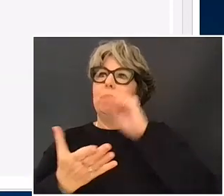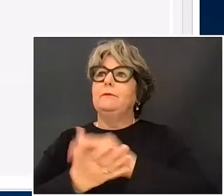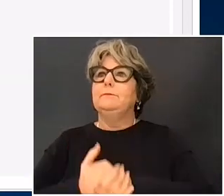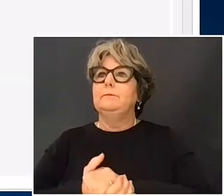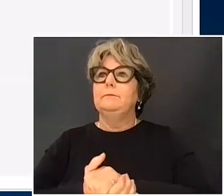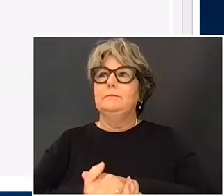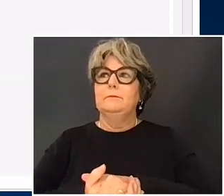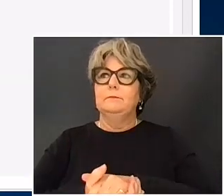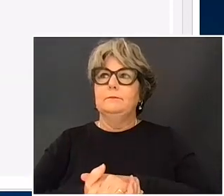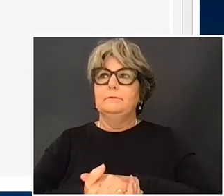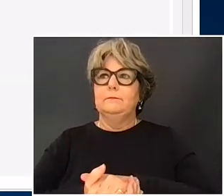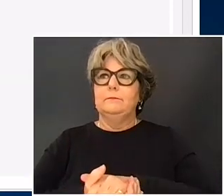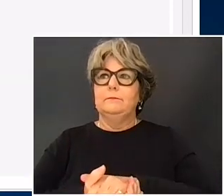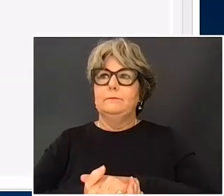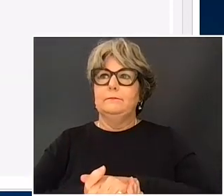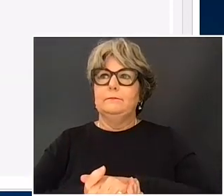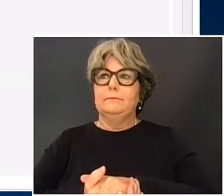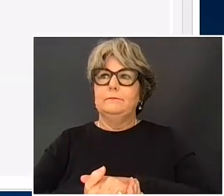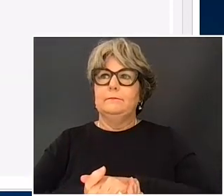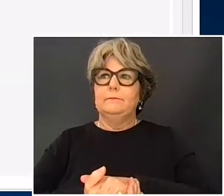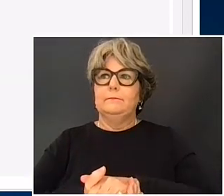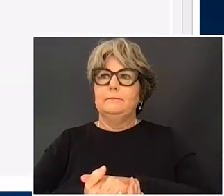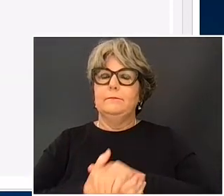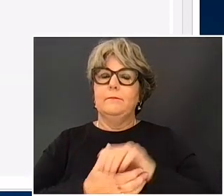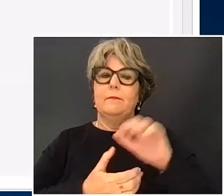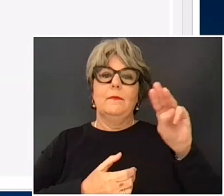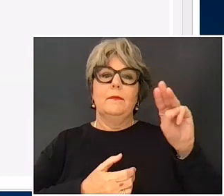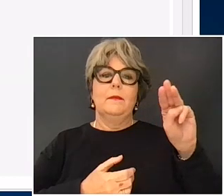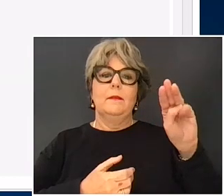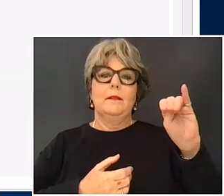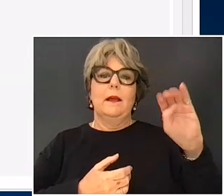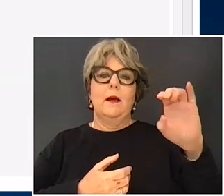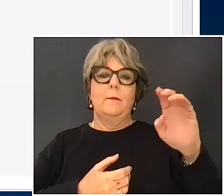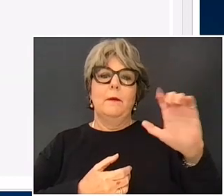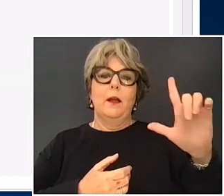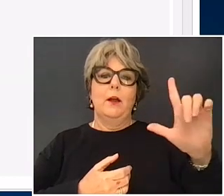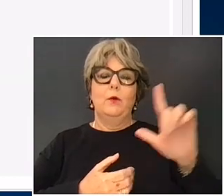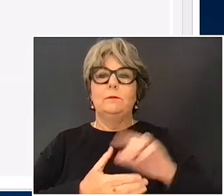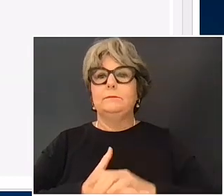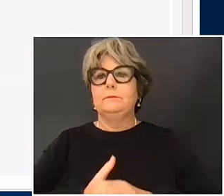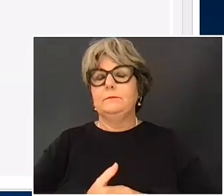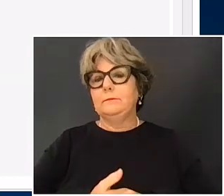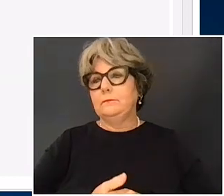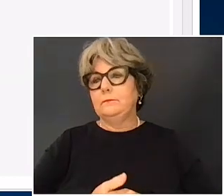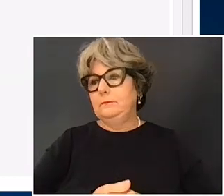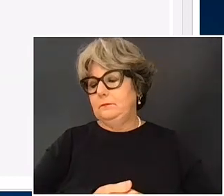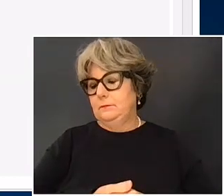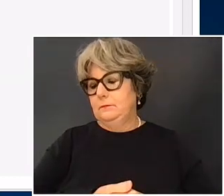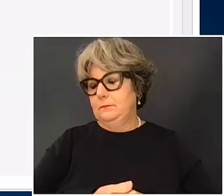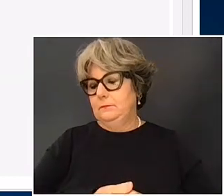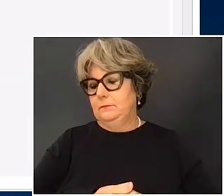Thank you both. We'll go to Michael next. Go ahead, Michael. Thank you. So I guess, and I don't want to